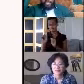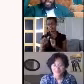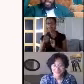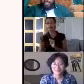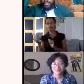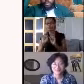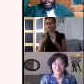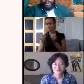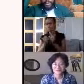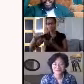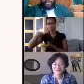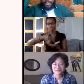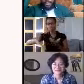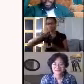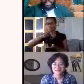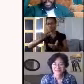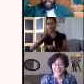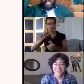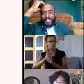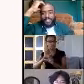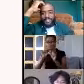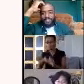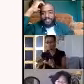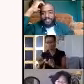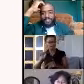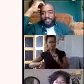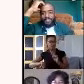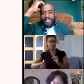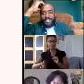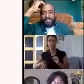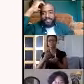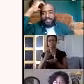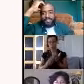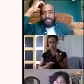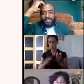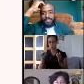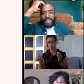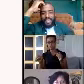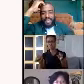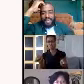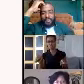Yeah. Keep it going. Yep totally hundred percent. Thanks.